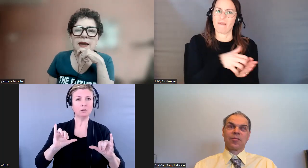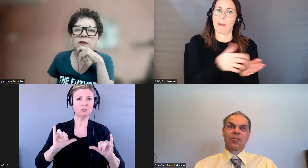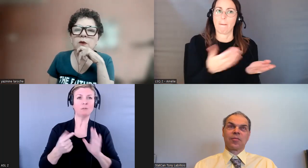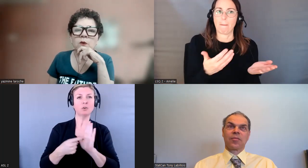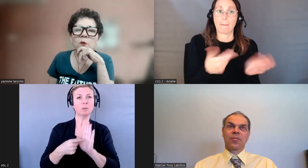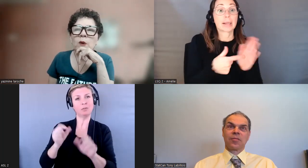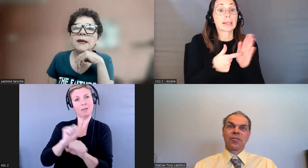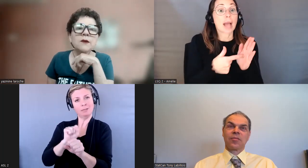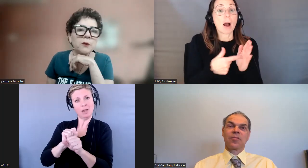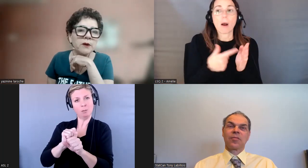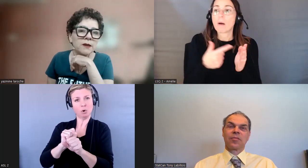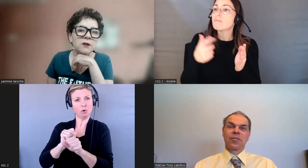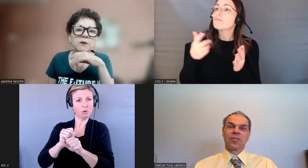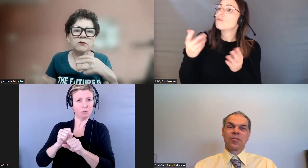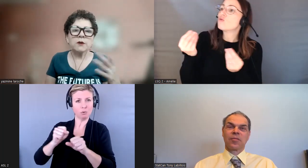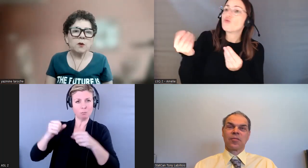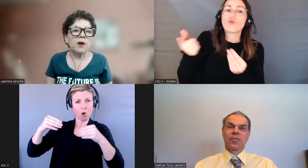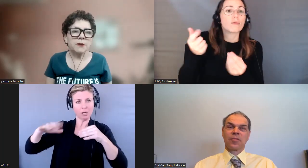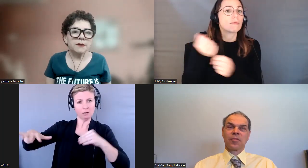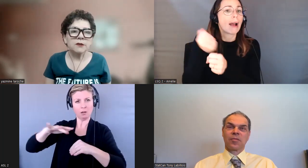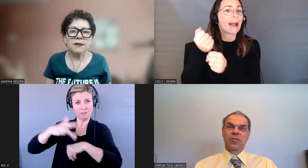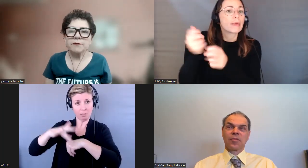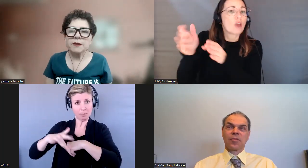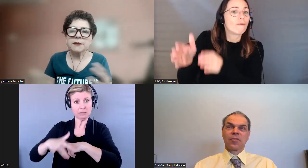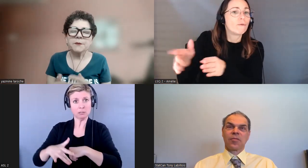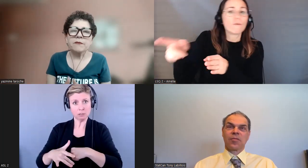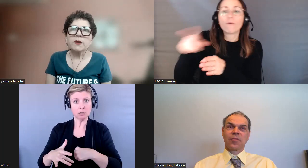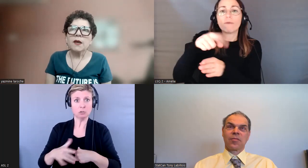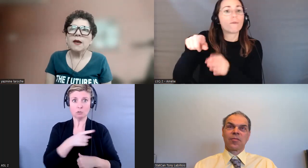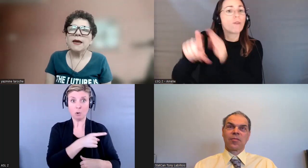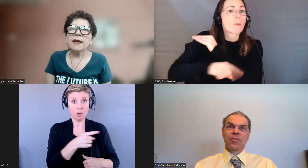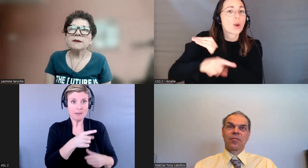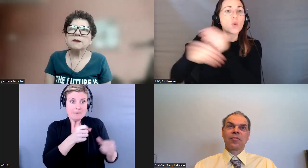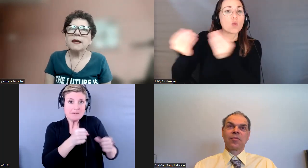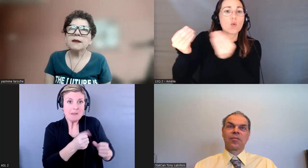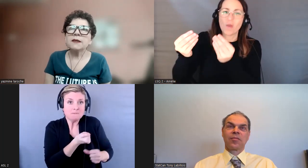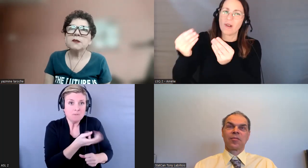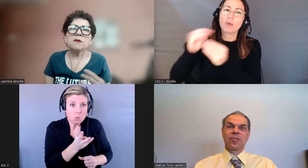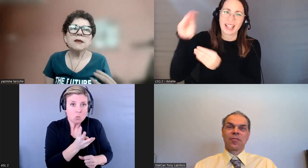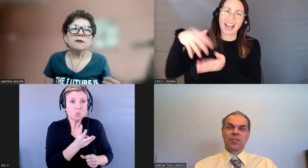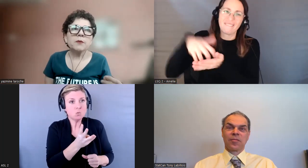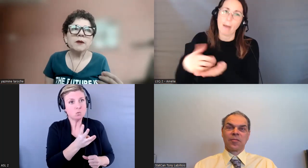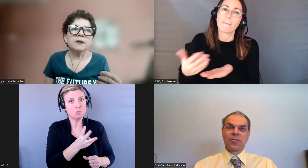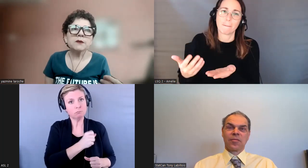and they're way lower in terms of general population levels and and I do think the public